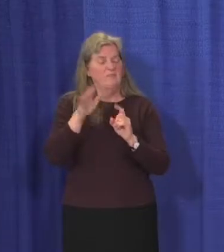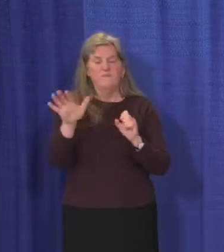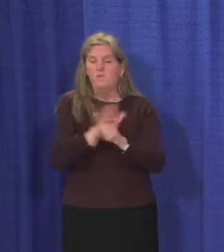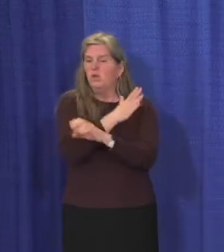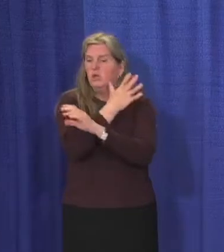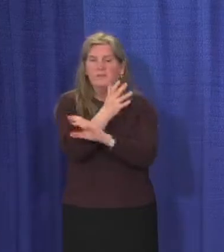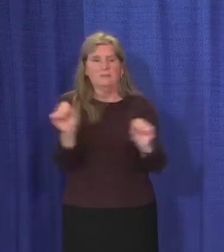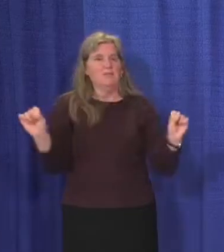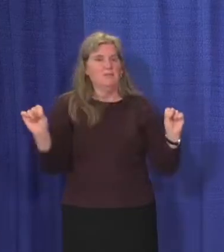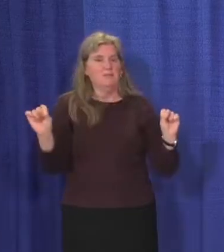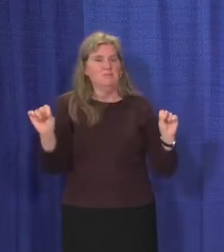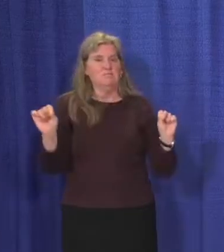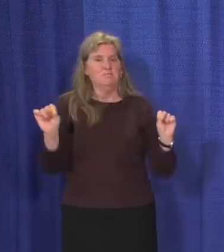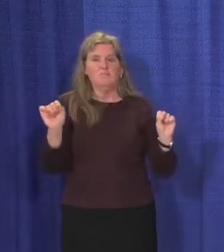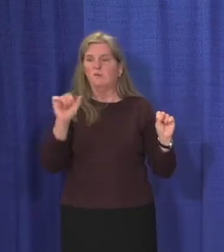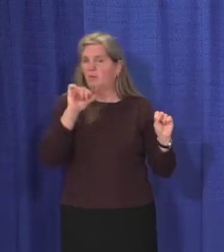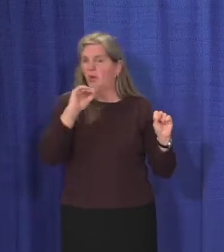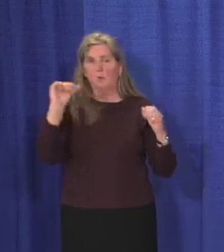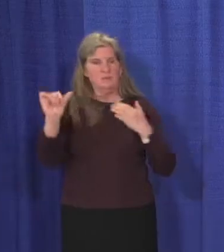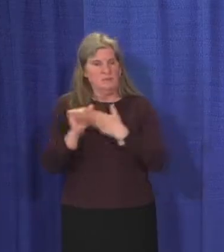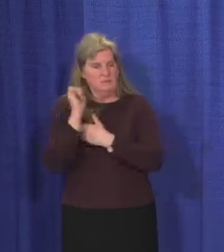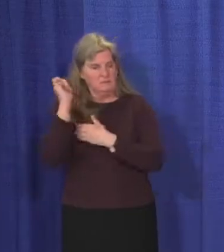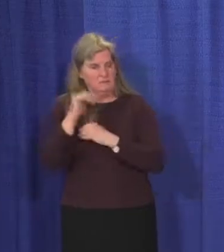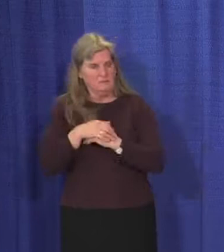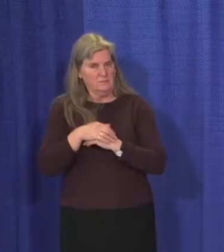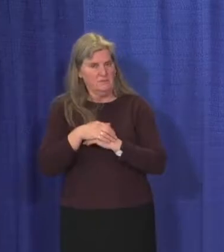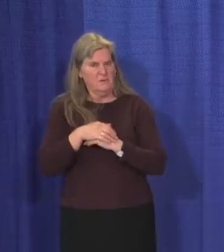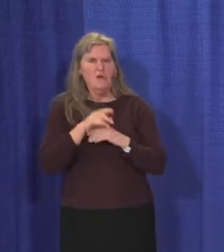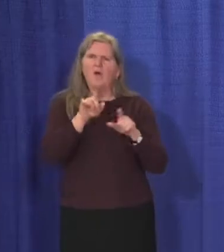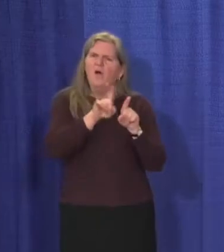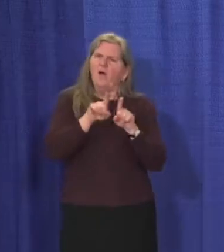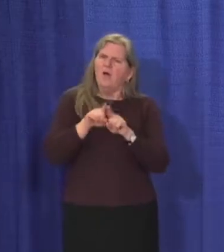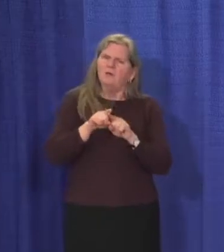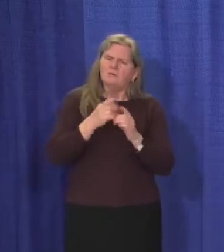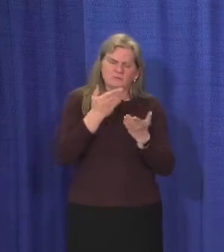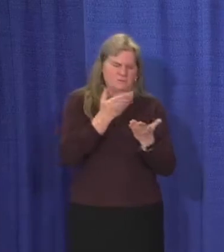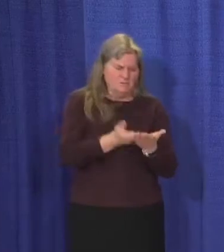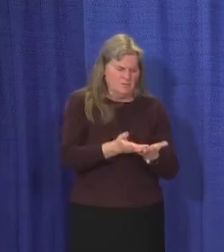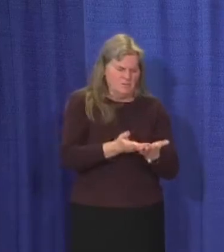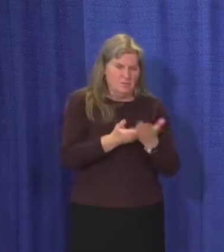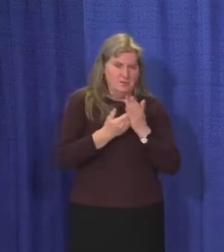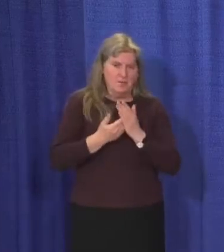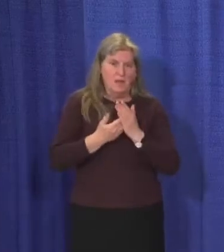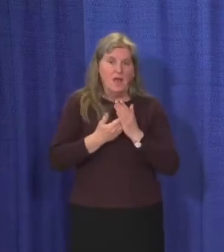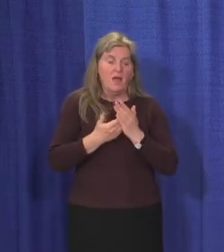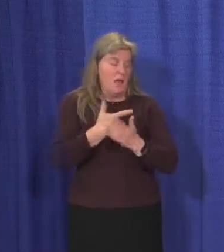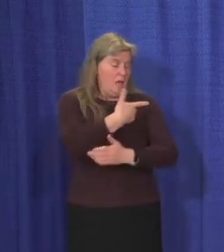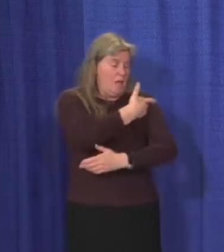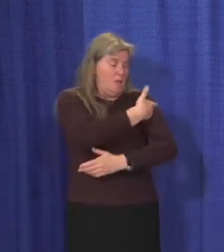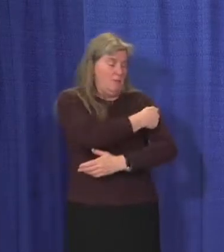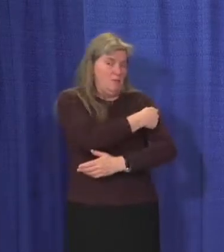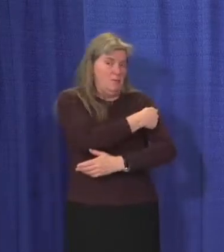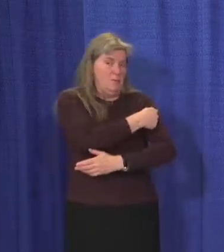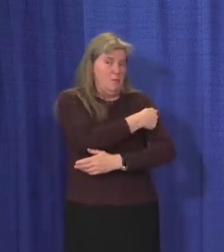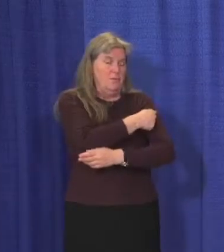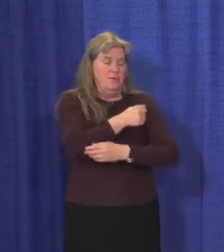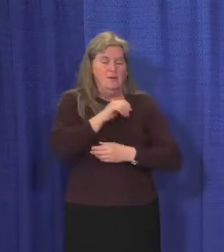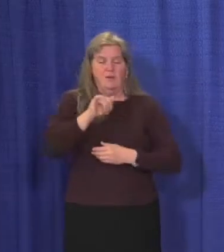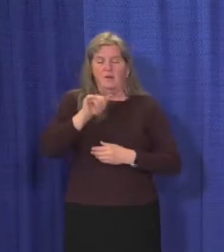no safety signals. There is also pulmonary evidence to suggest there is an antibody